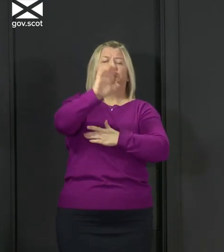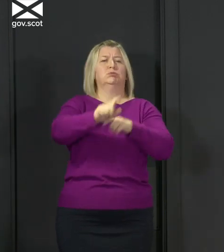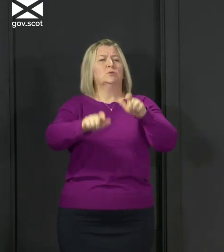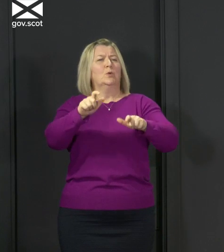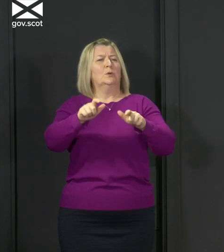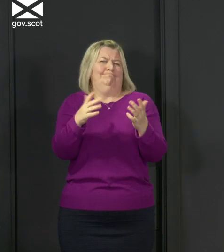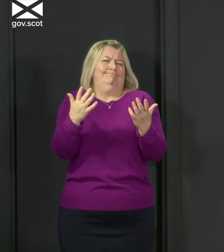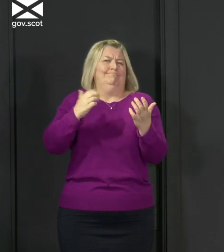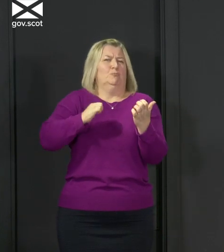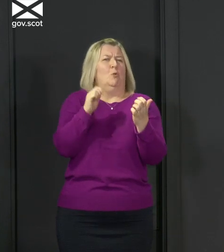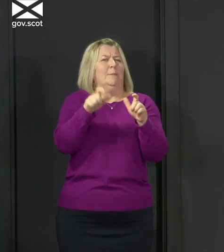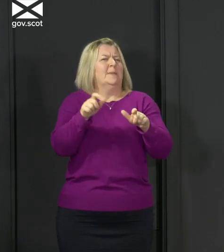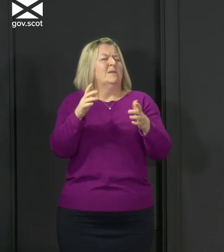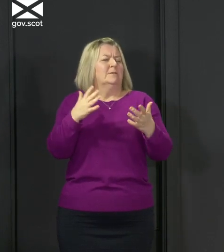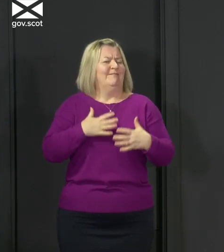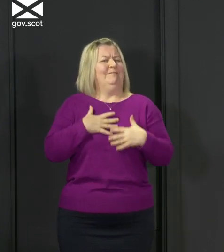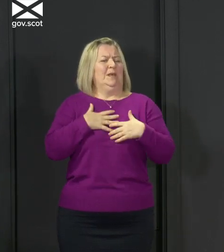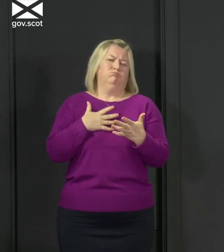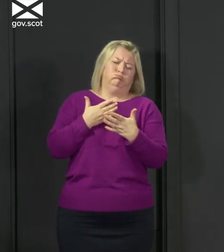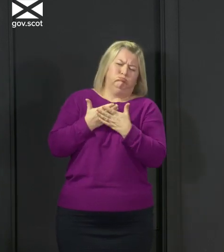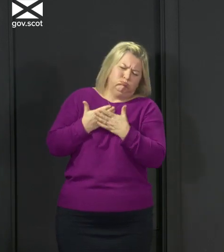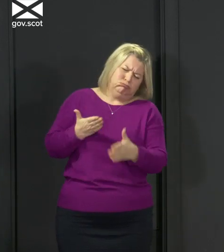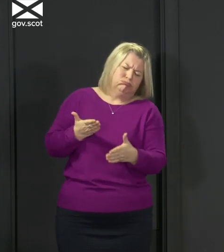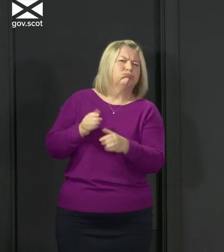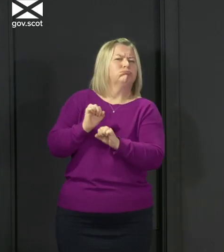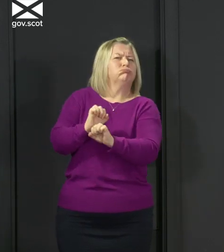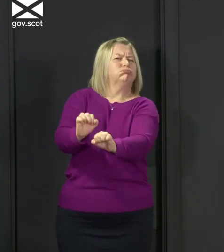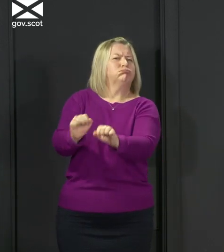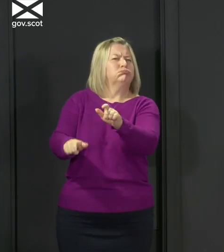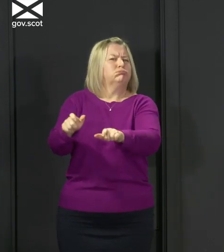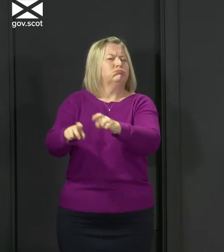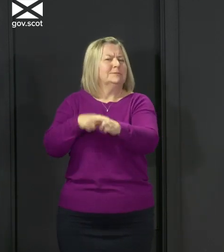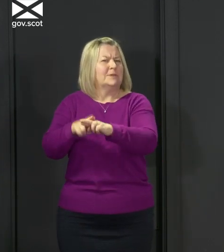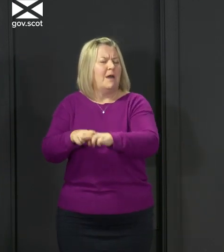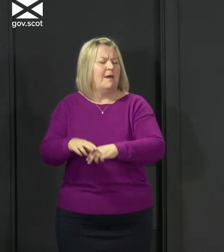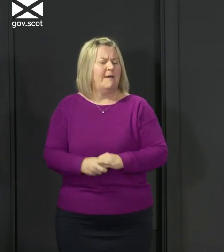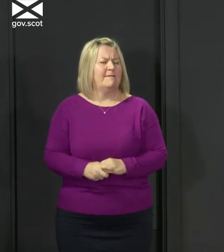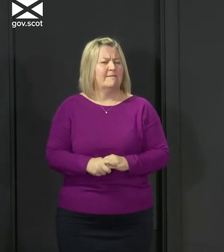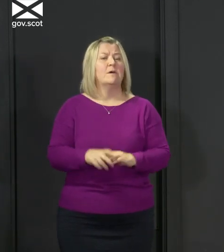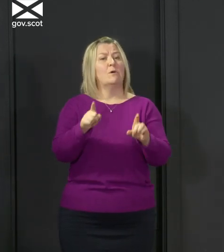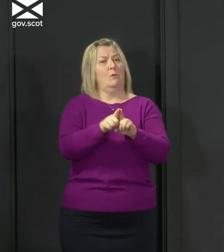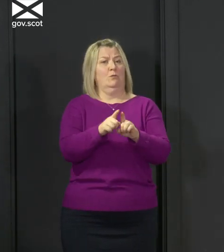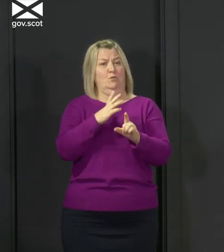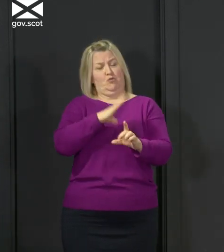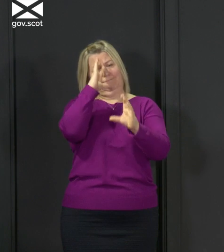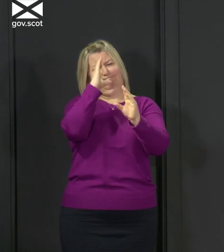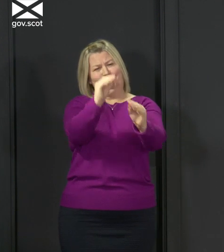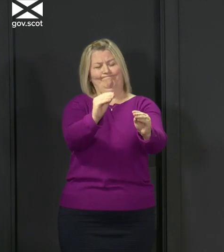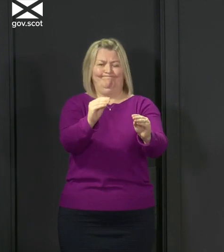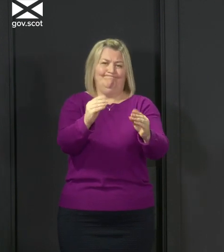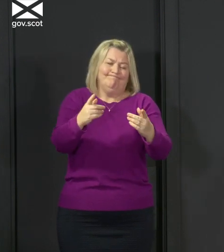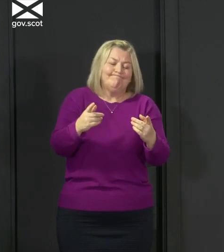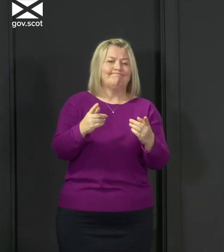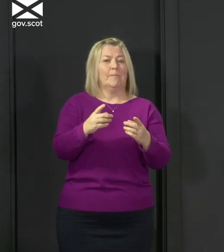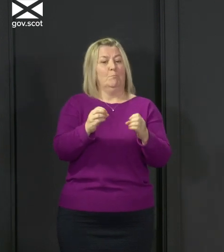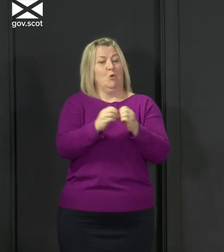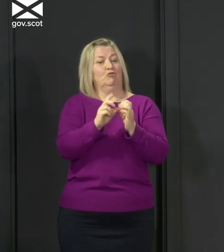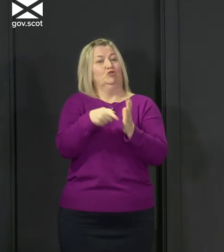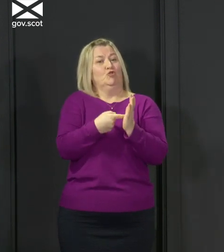I also want to say a brief word about Boris Johnson. One of the things about the Covid-19